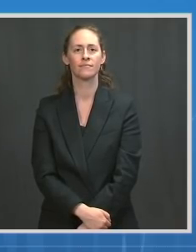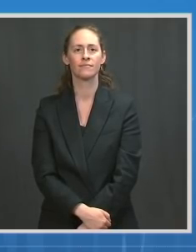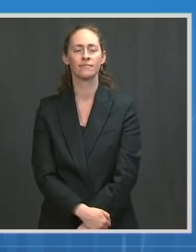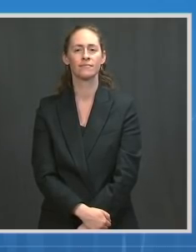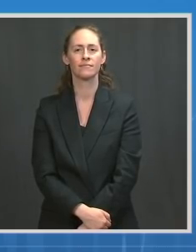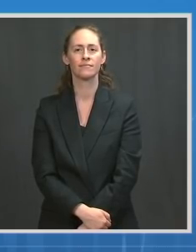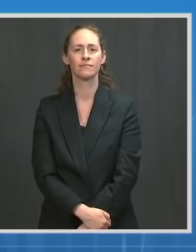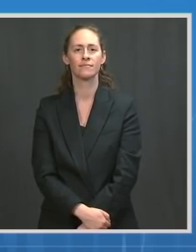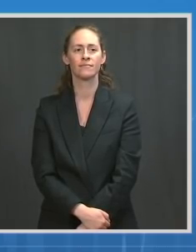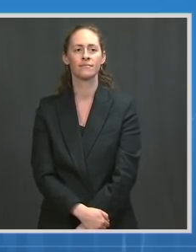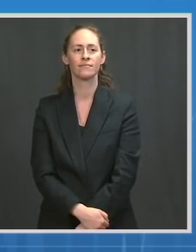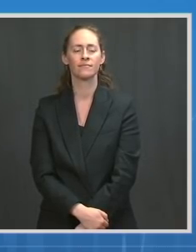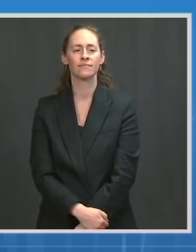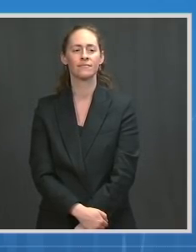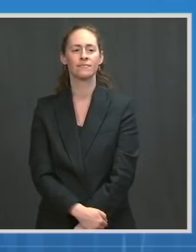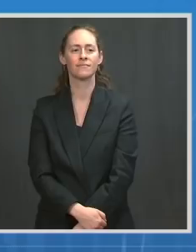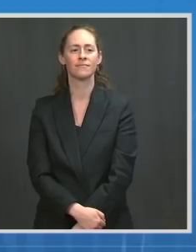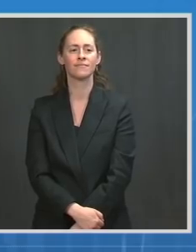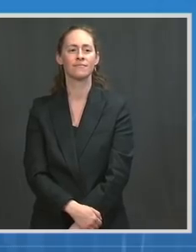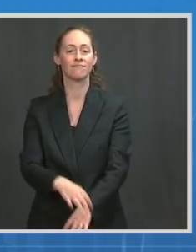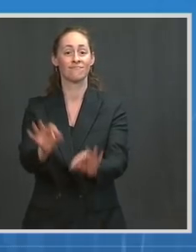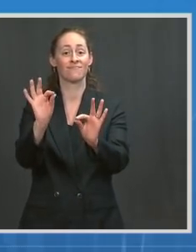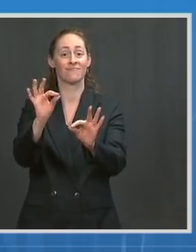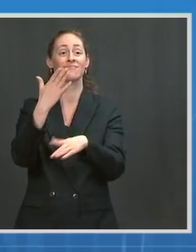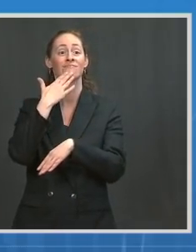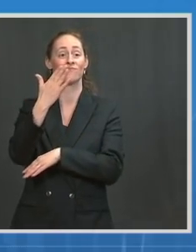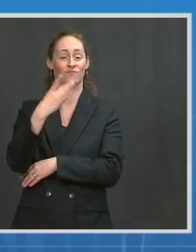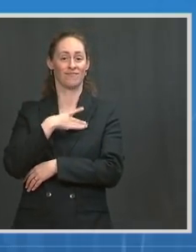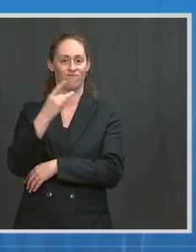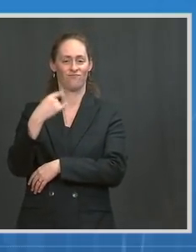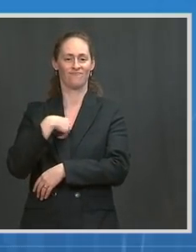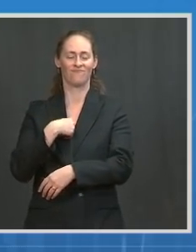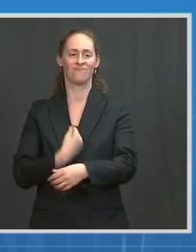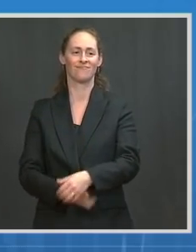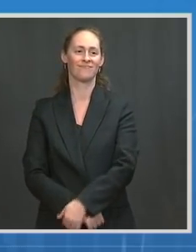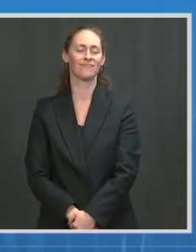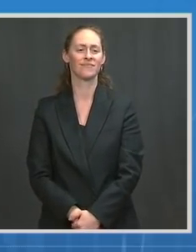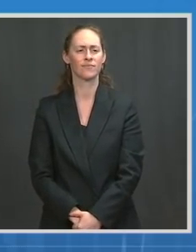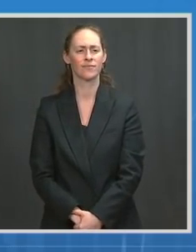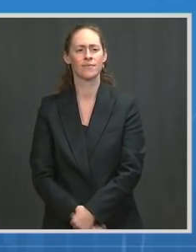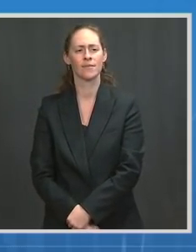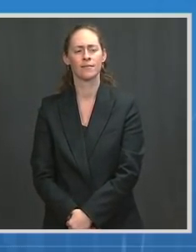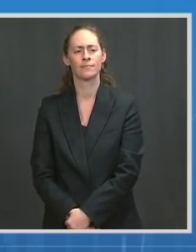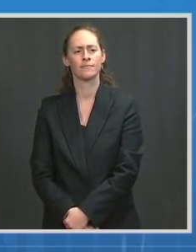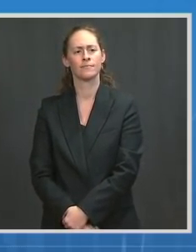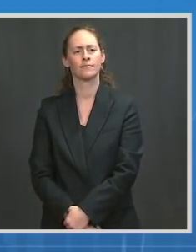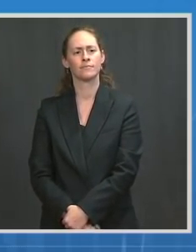The Press: Hi, thank you so much for taking the question. Can you talk about how this new guidance squares